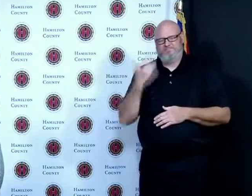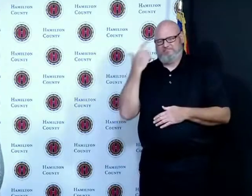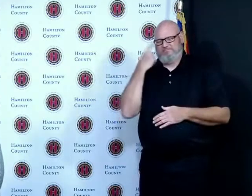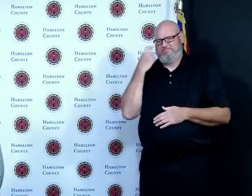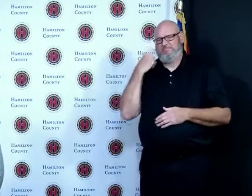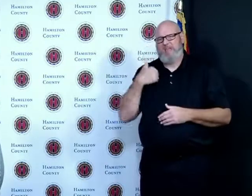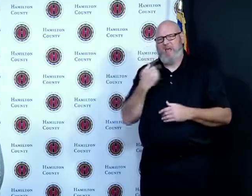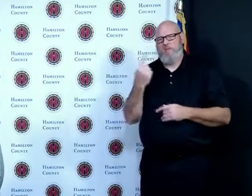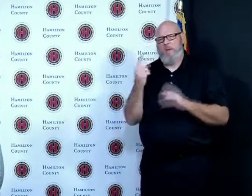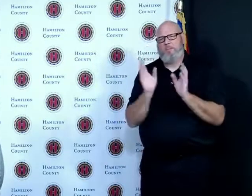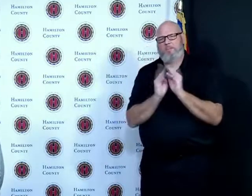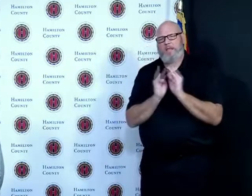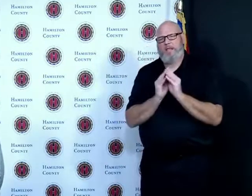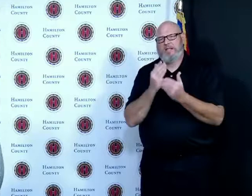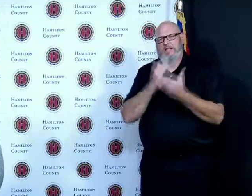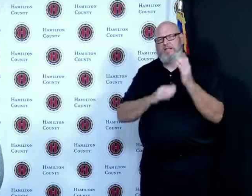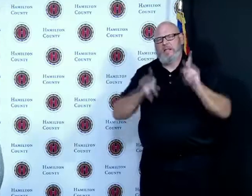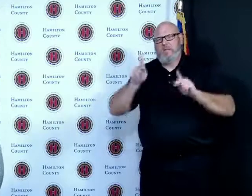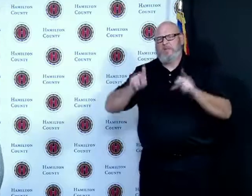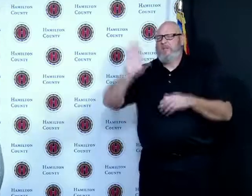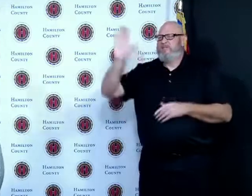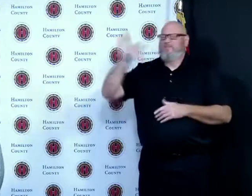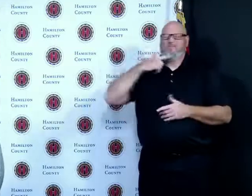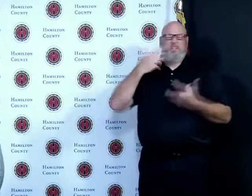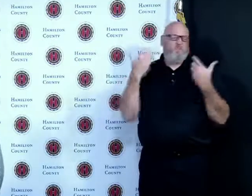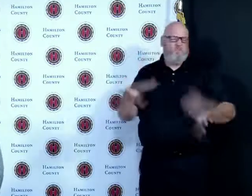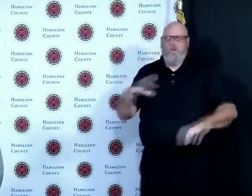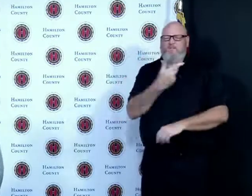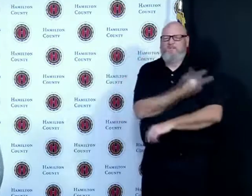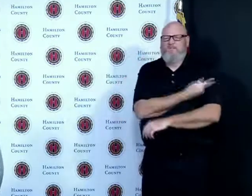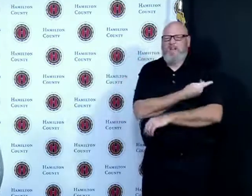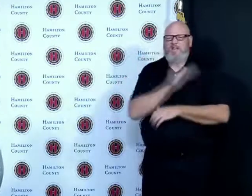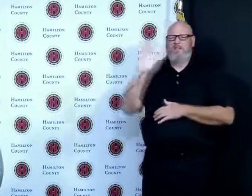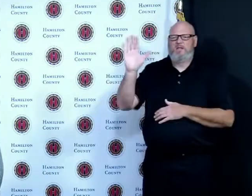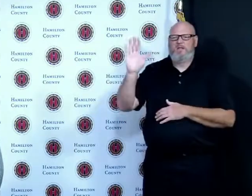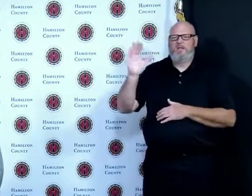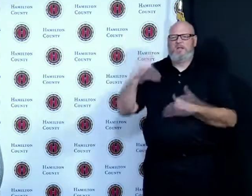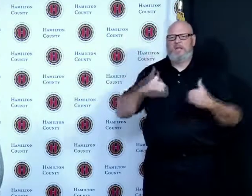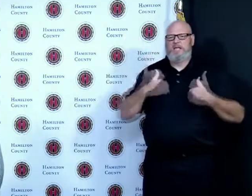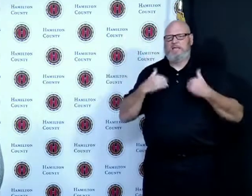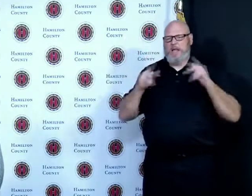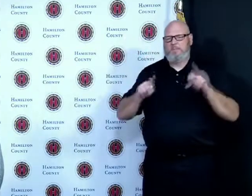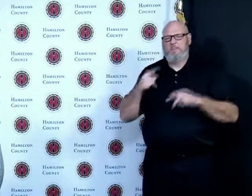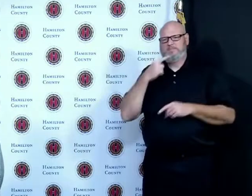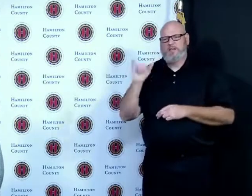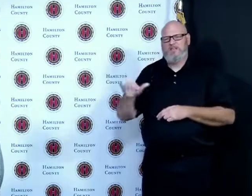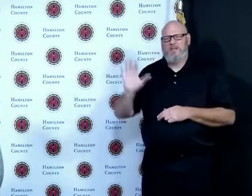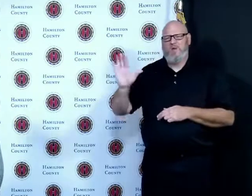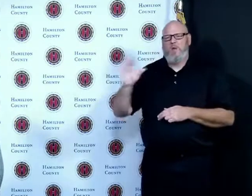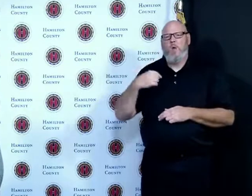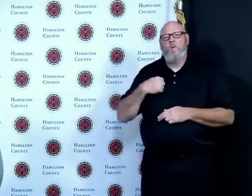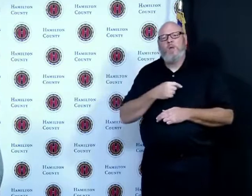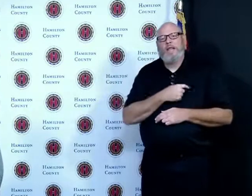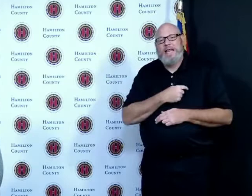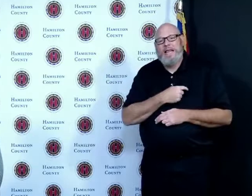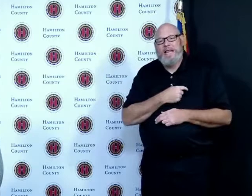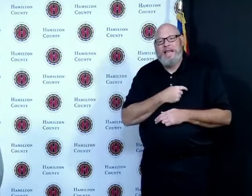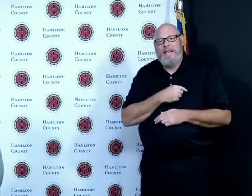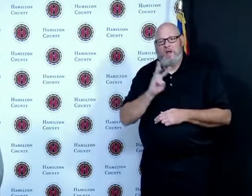and so frankly our messaging about we must save us and driving people to Covid-19 community resources